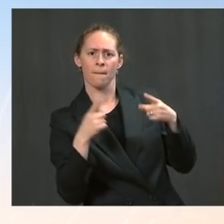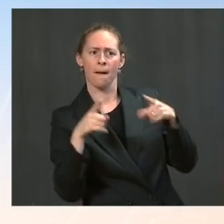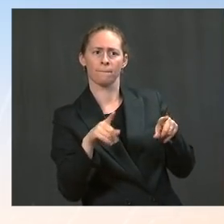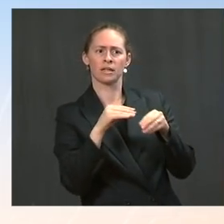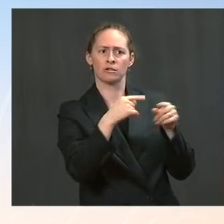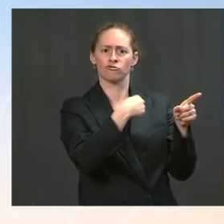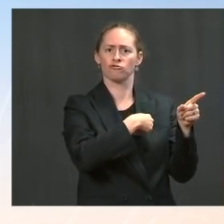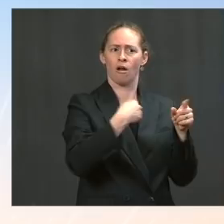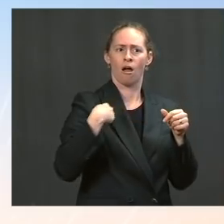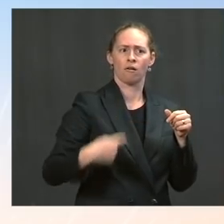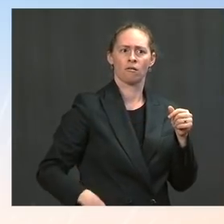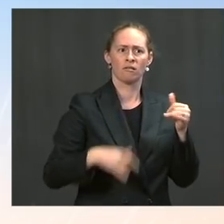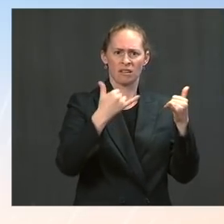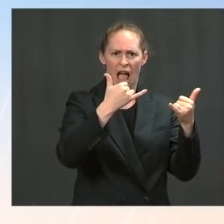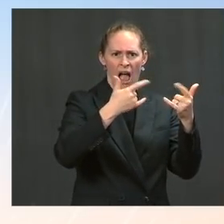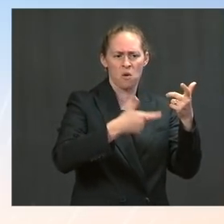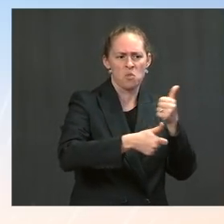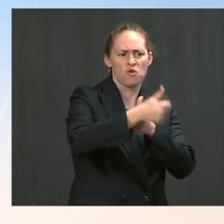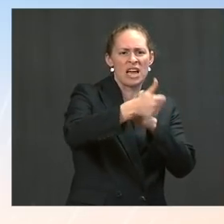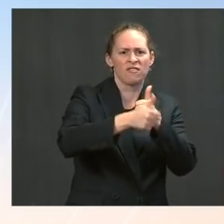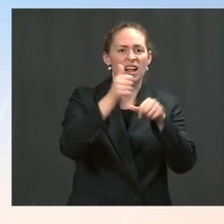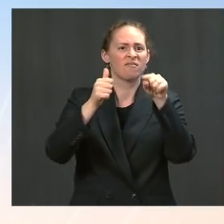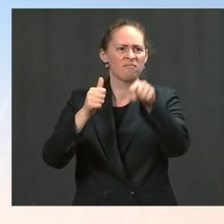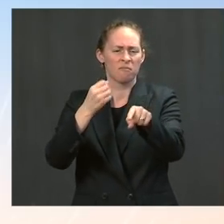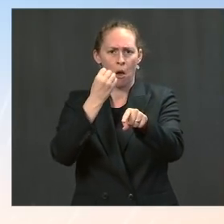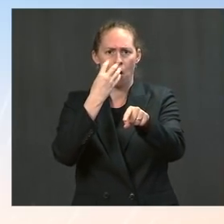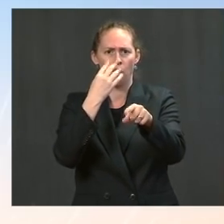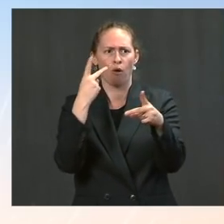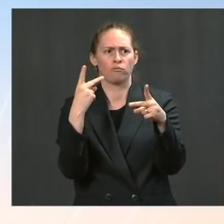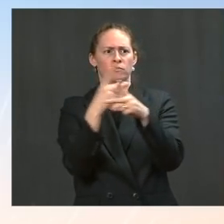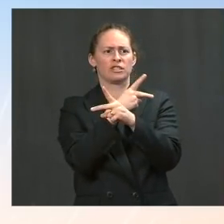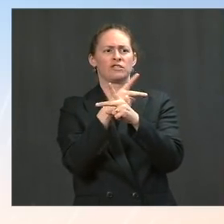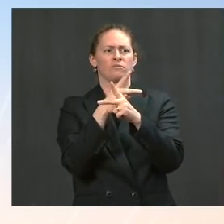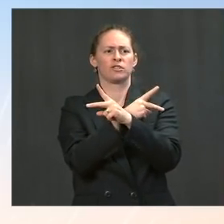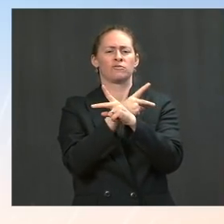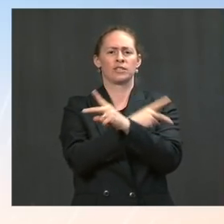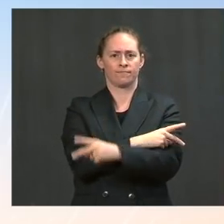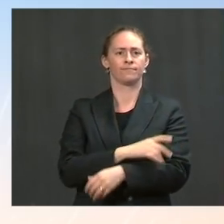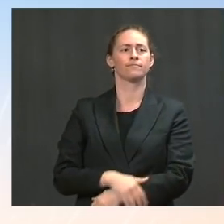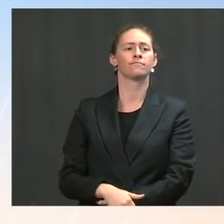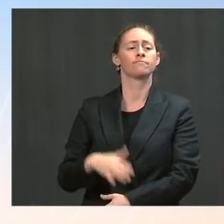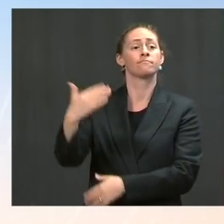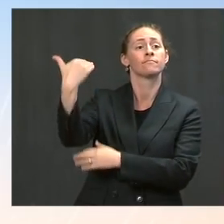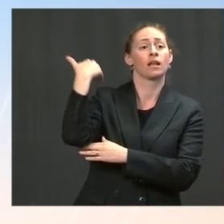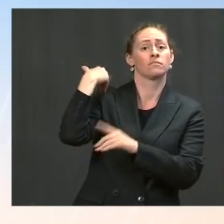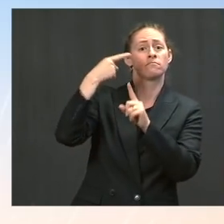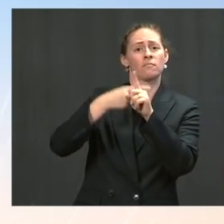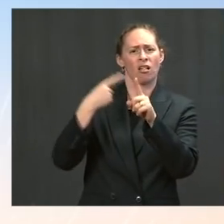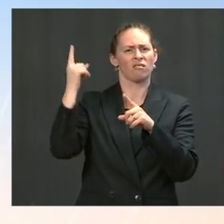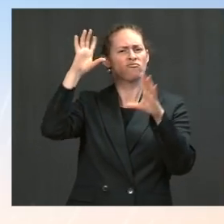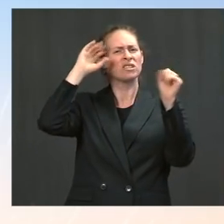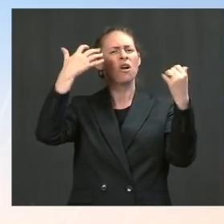And as the President said last month, of course, we will not waver in our support for Hong Kong and all those who stand up for the basic freedoms.